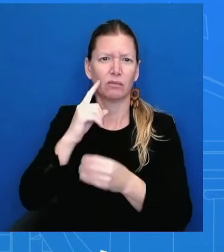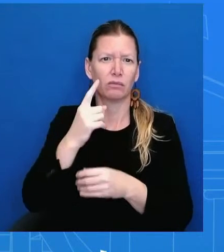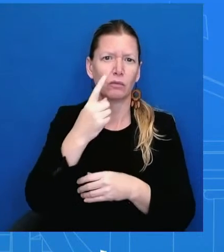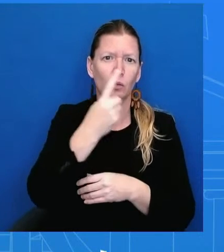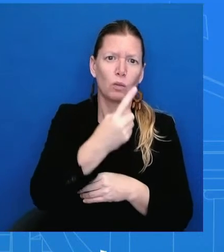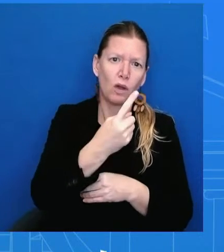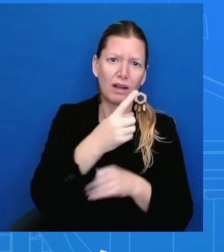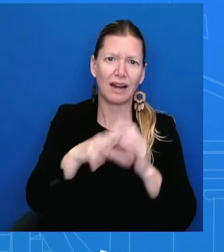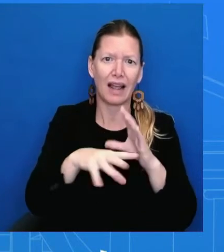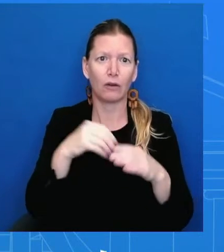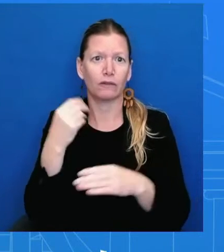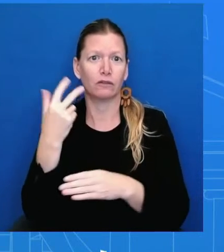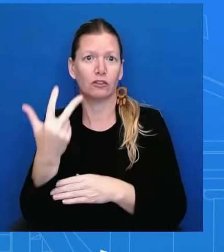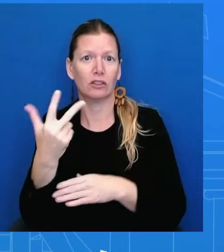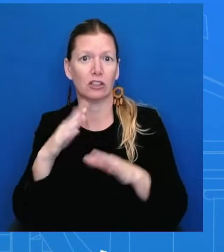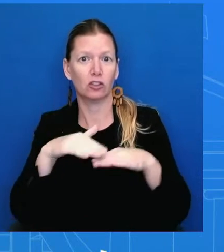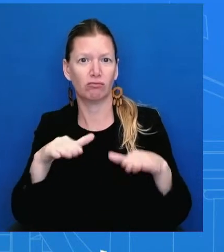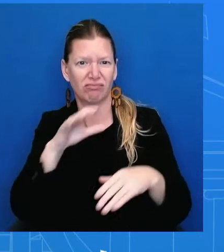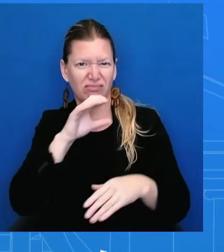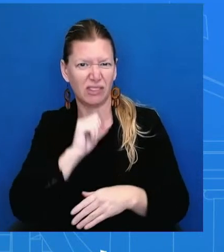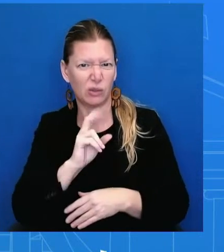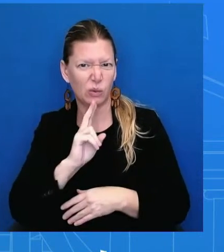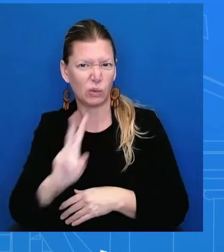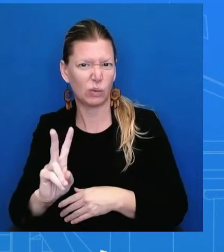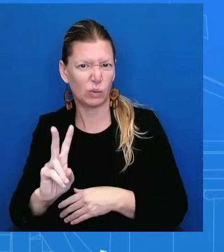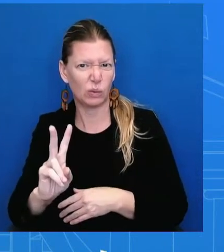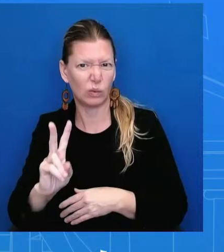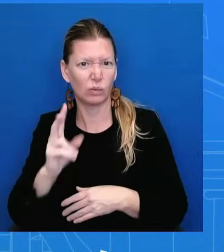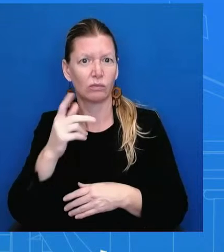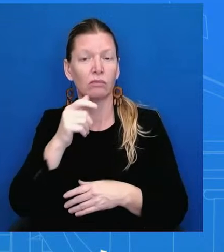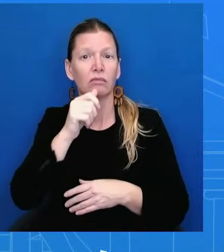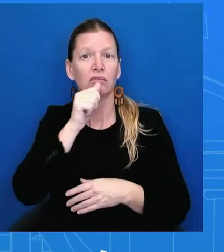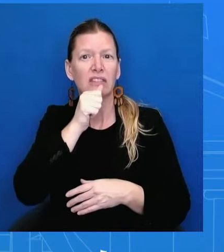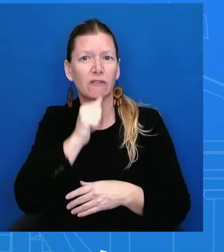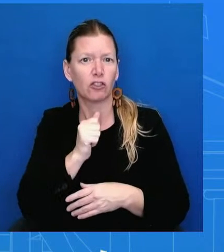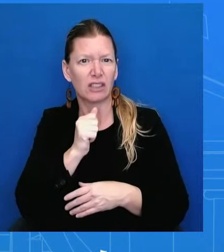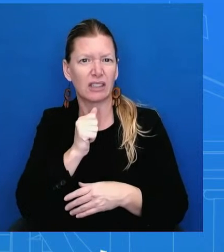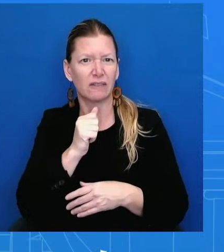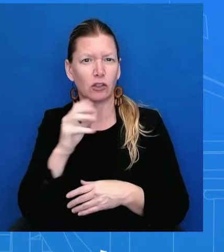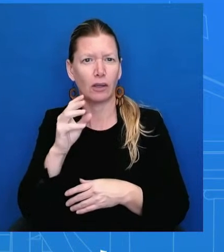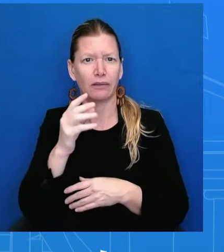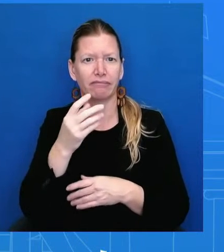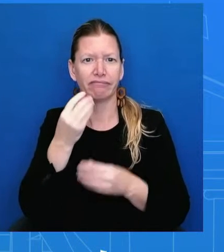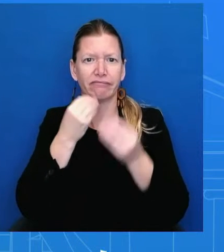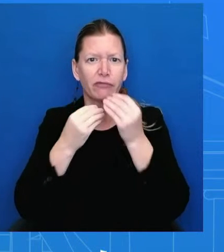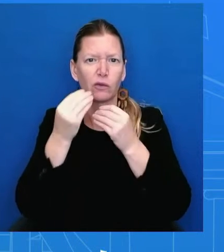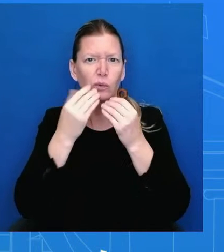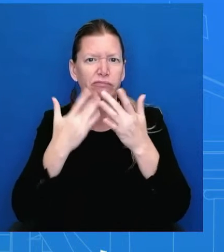Mr. Kirby: The president believes wholeheartedly that this ceasefire proposal that we are trying to get done